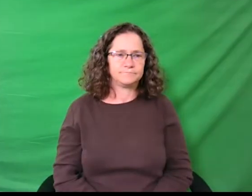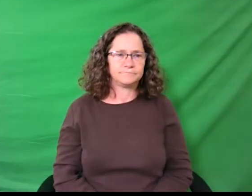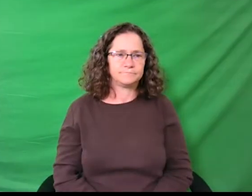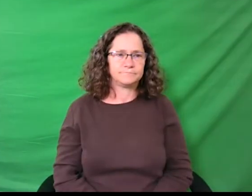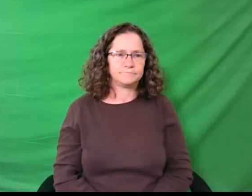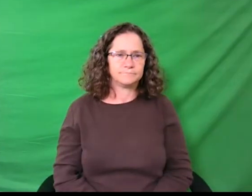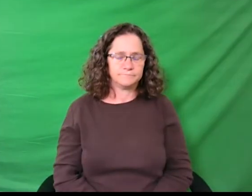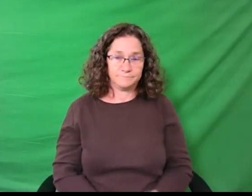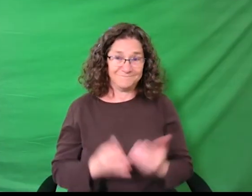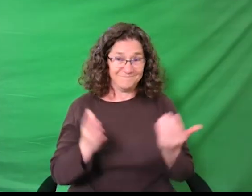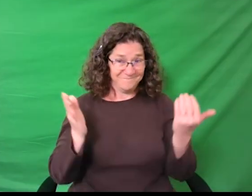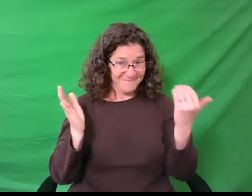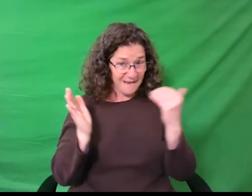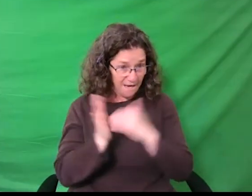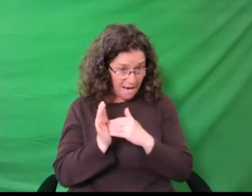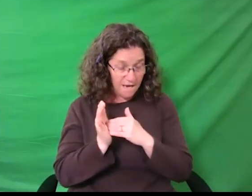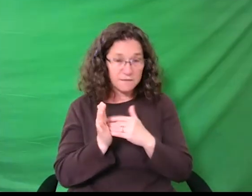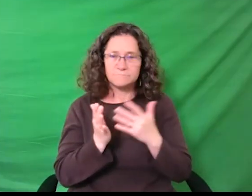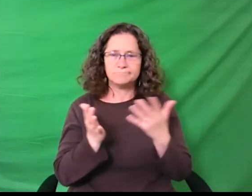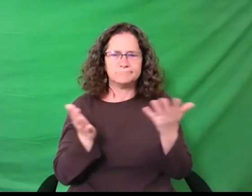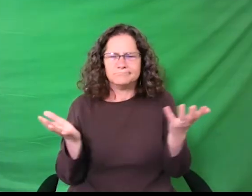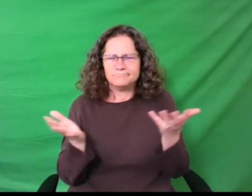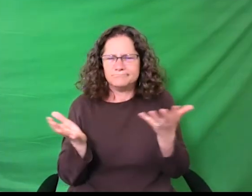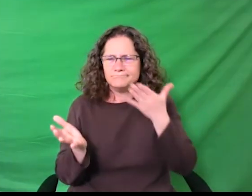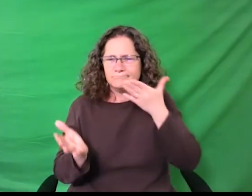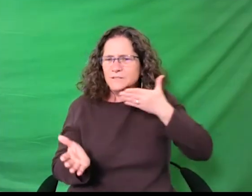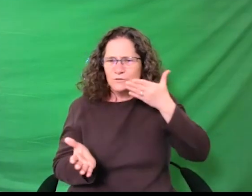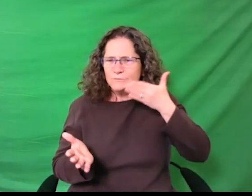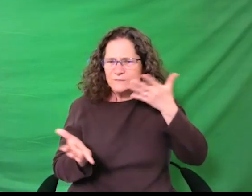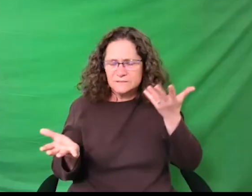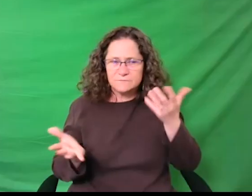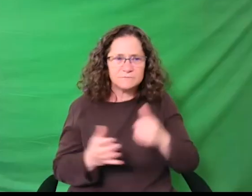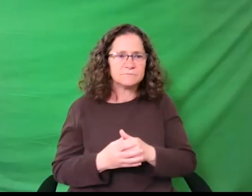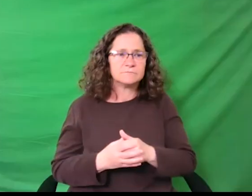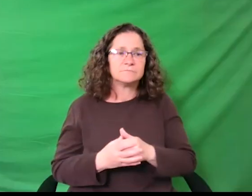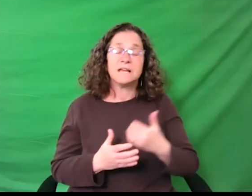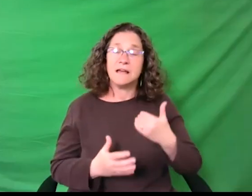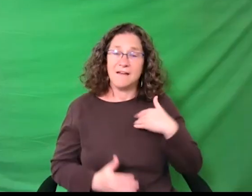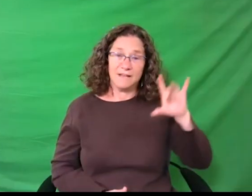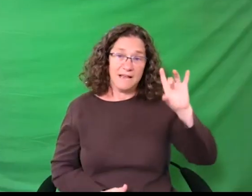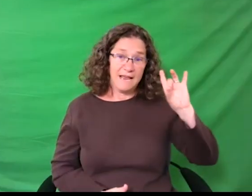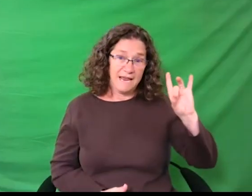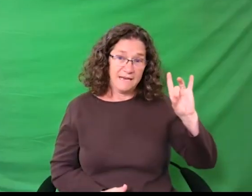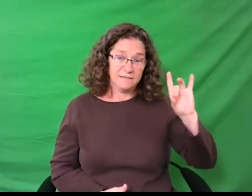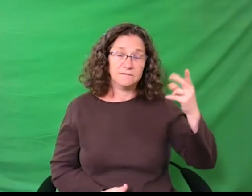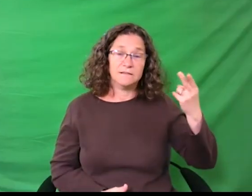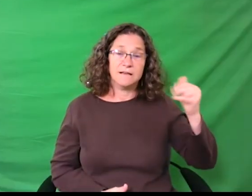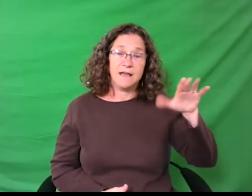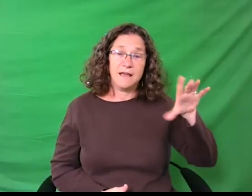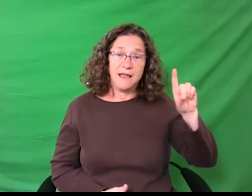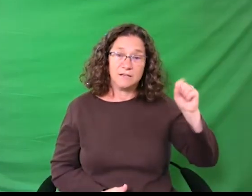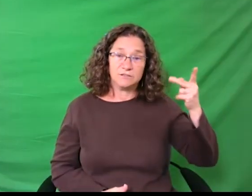So, again, what is this cued speech, cued language system? There are eight hand shapes that represent the consonant sounds,